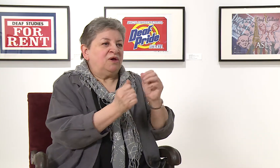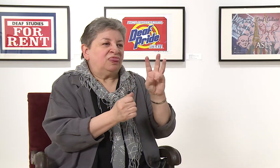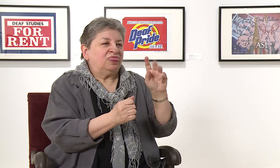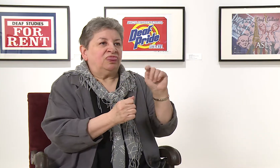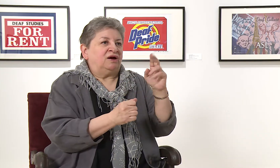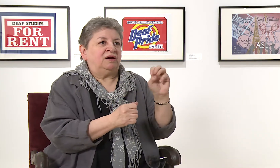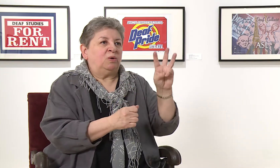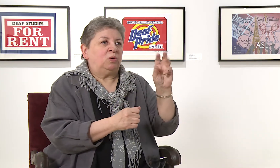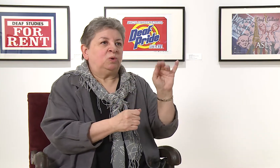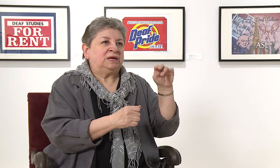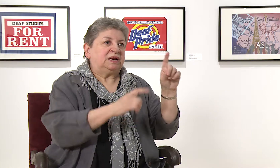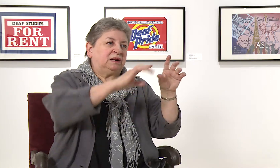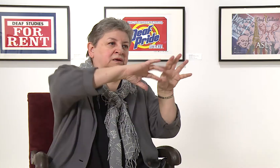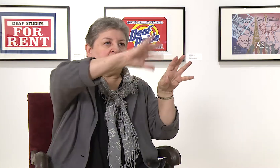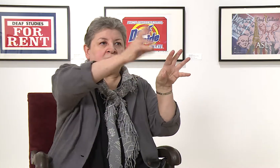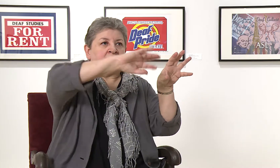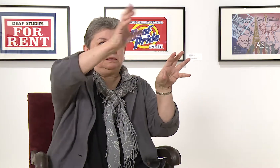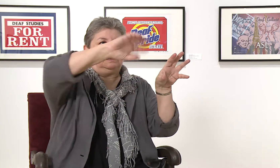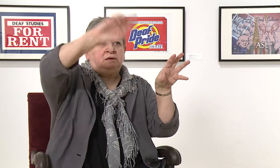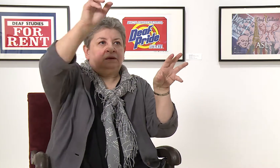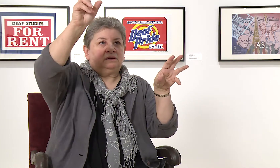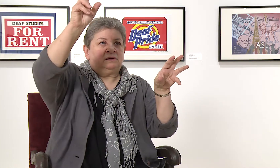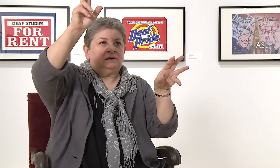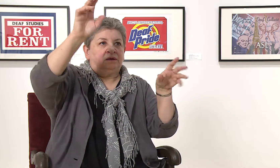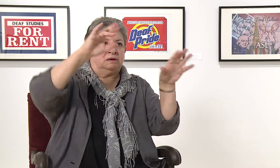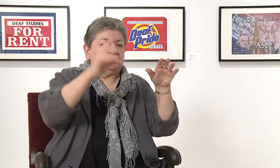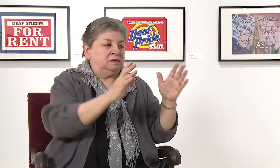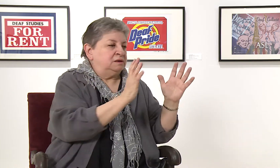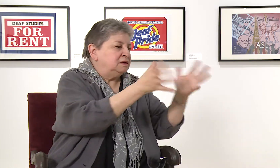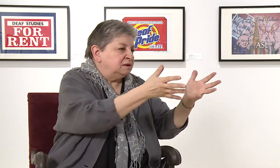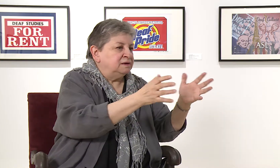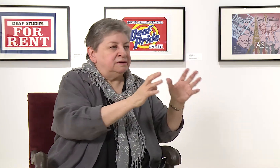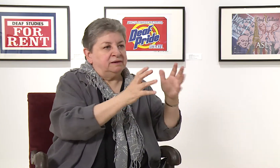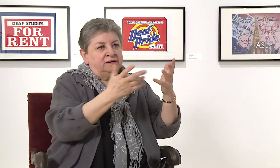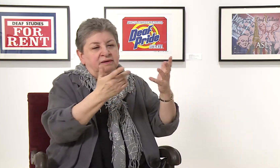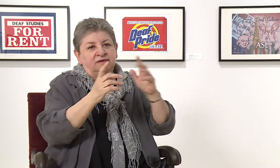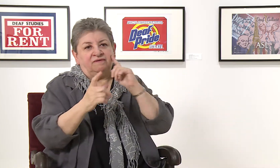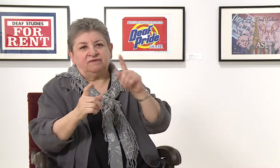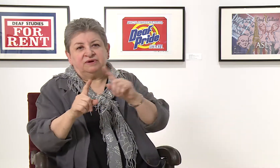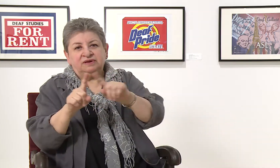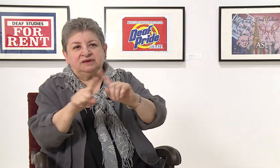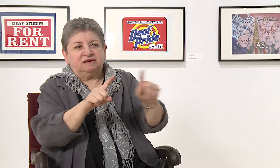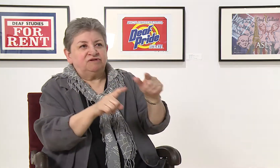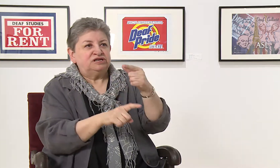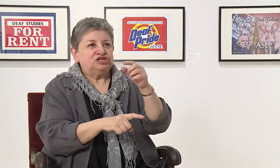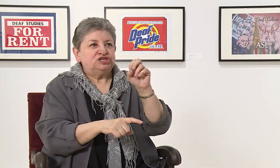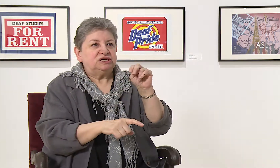I'm thinking of one example-- "Gone With the Wind," where the type sort of disappeared into the distance.